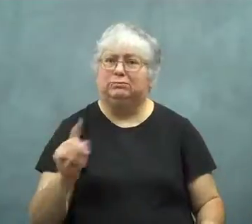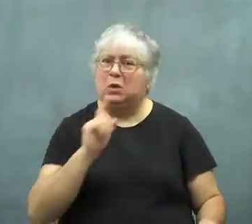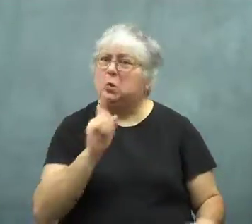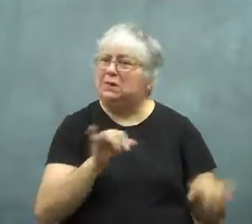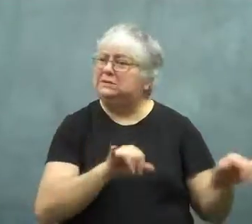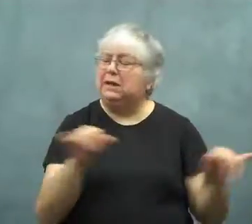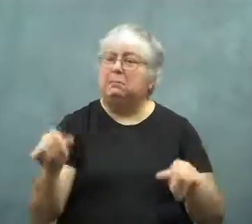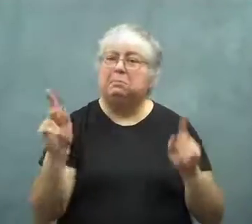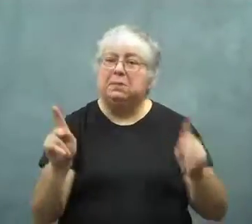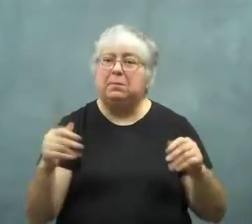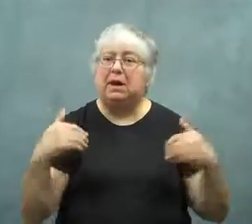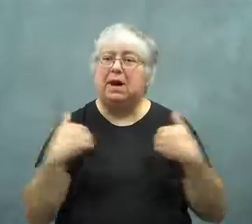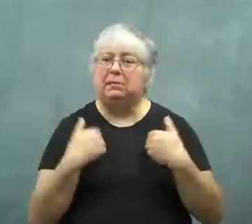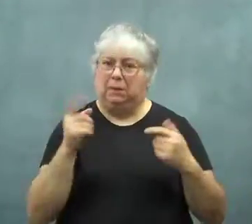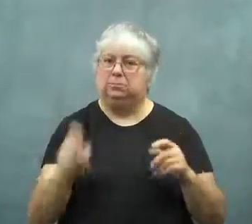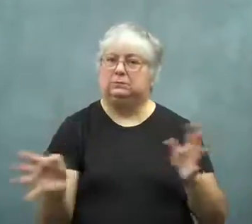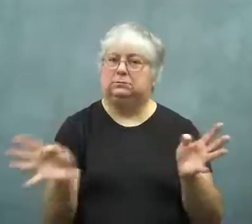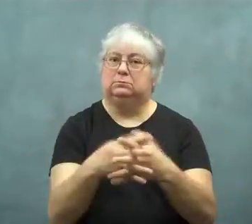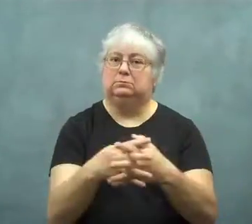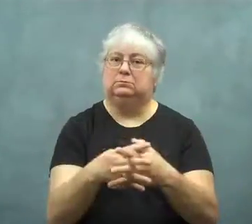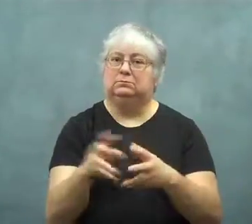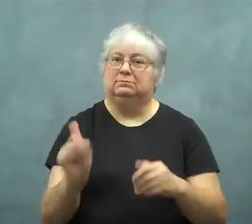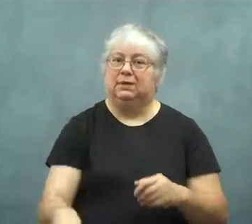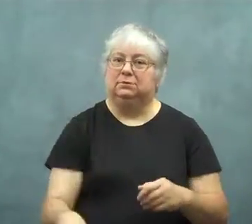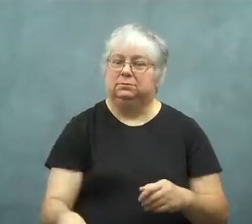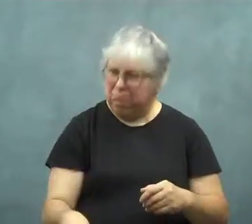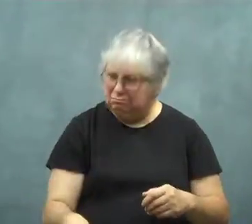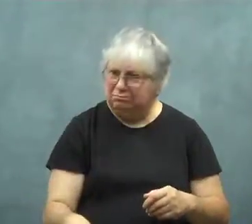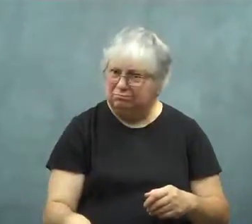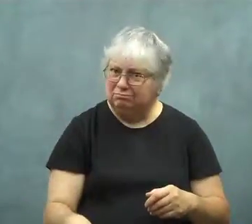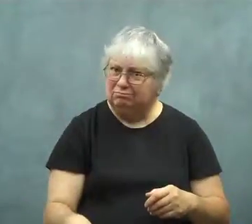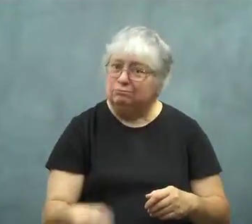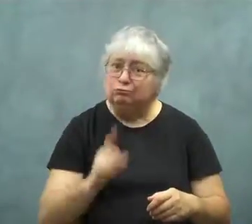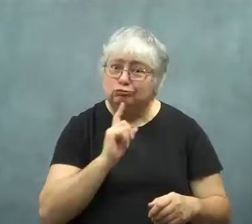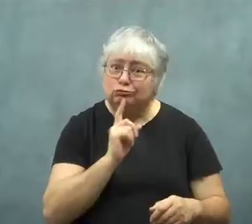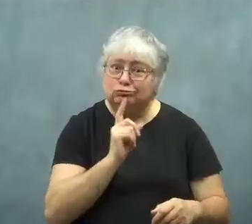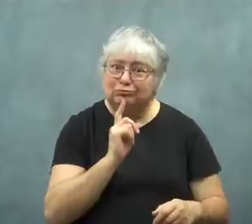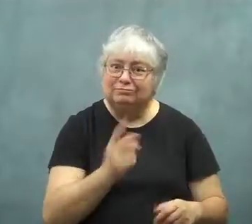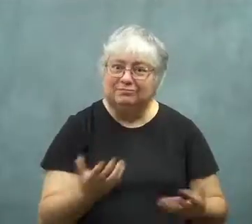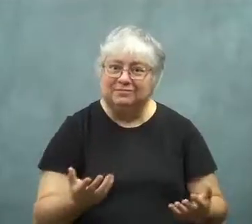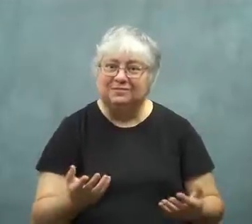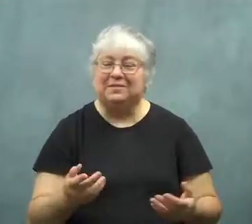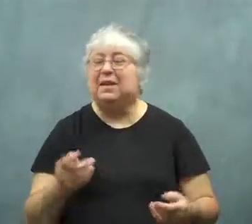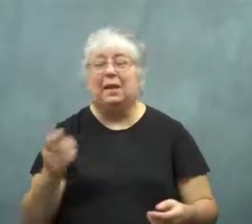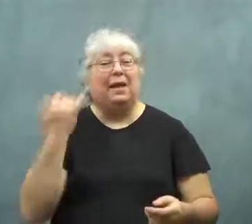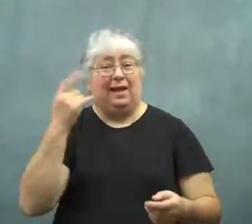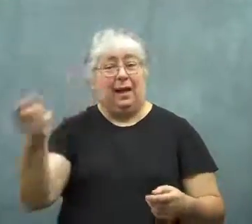They conceive much the same way humans and animals do. Really!